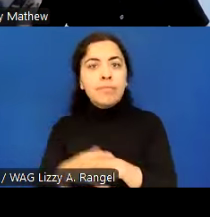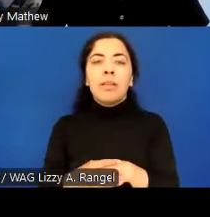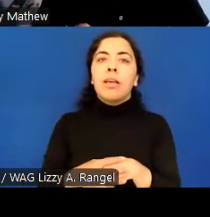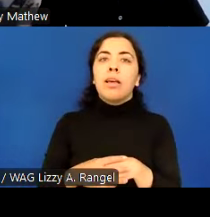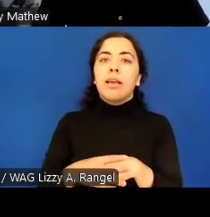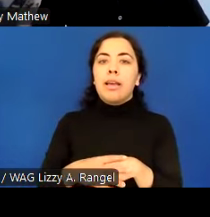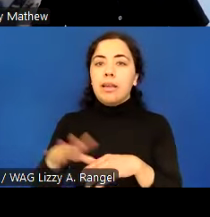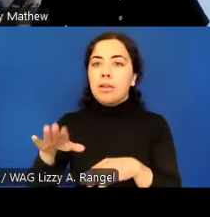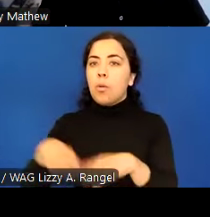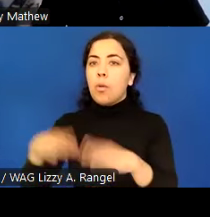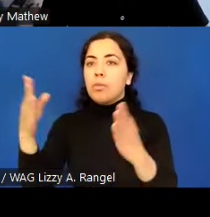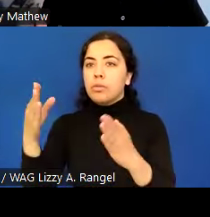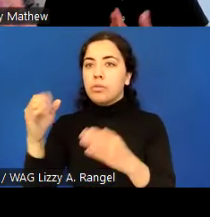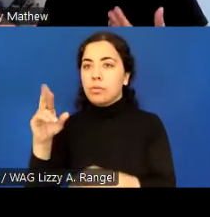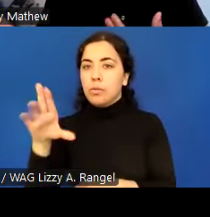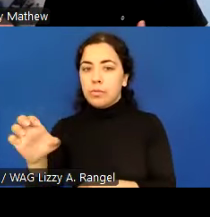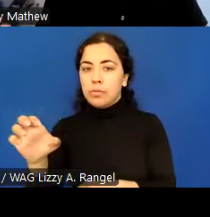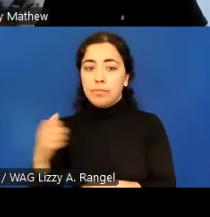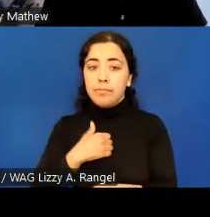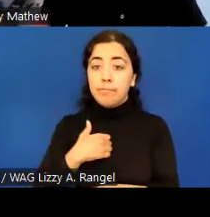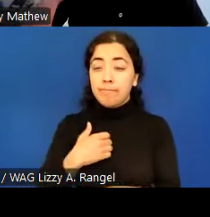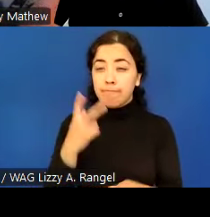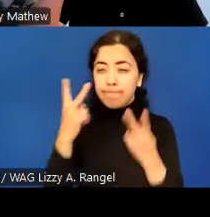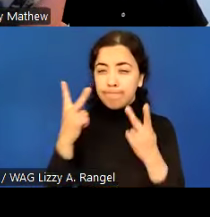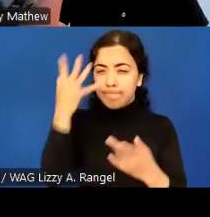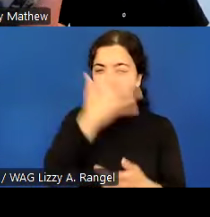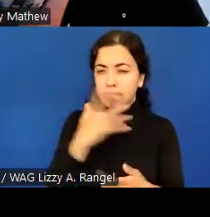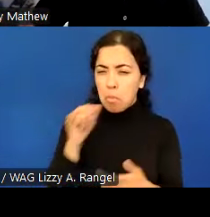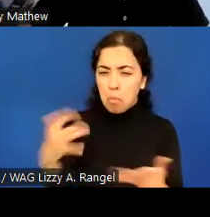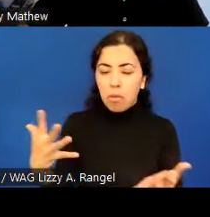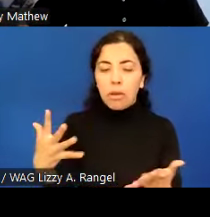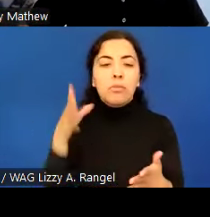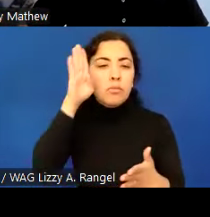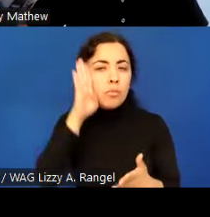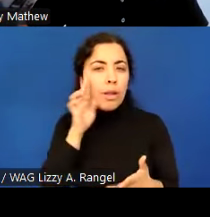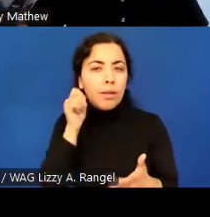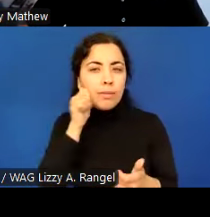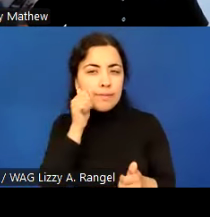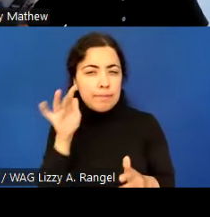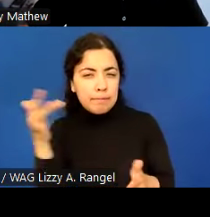I have brown skin and short black hair with a little bit of white on the sides. I'm wearing